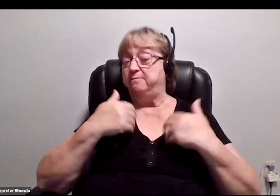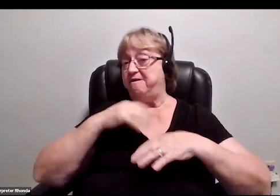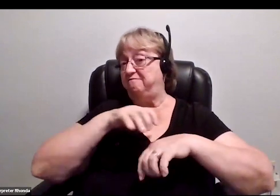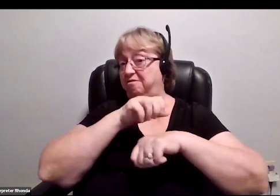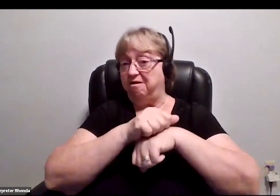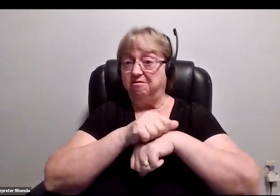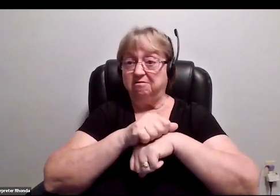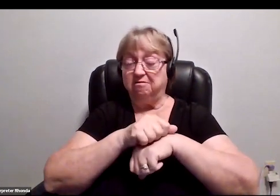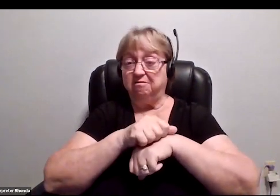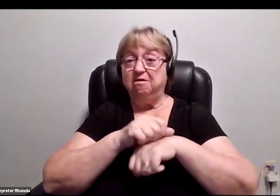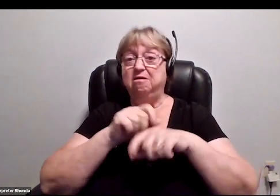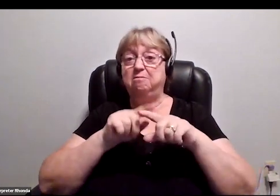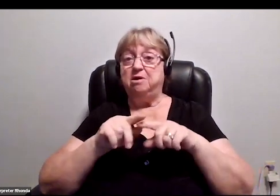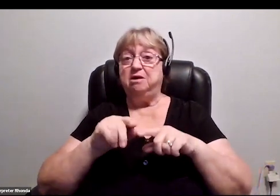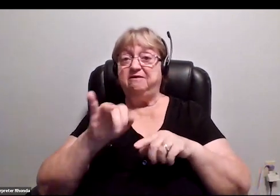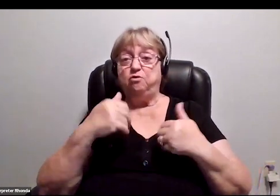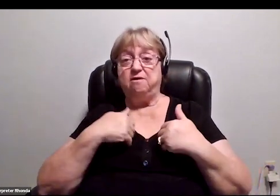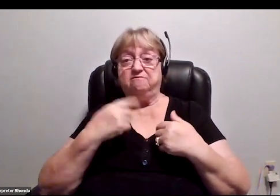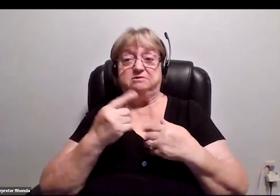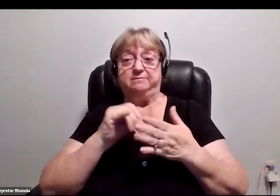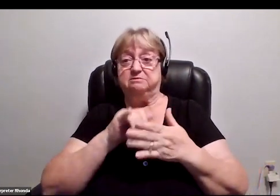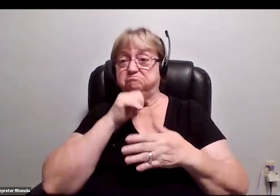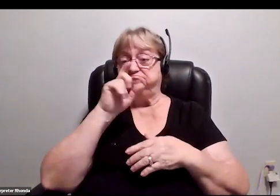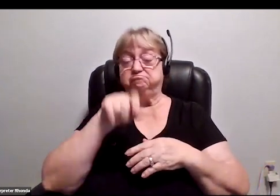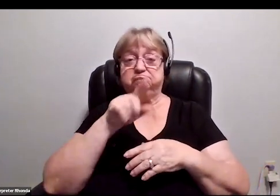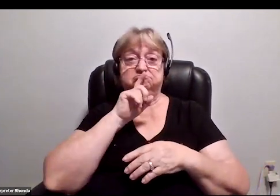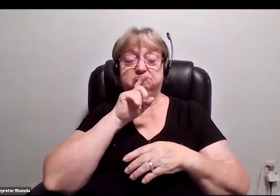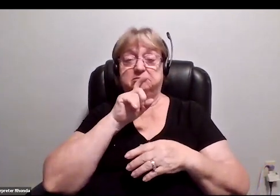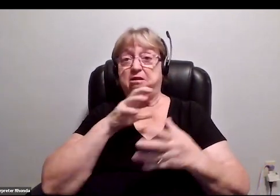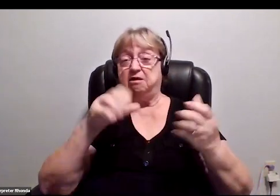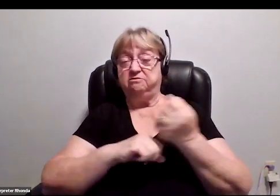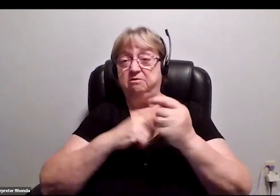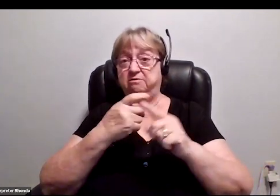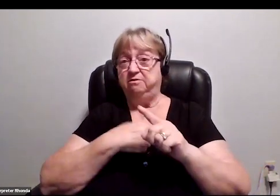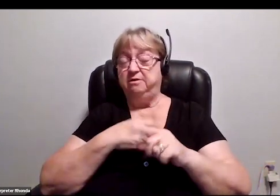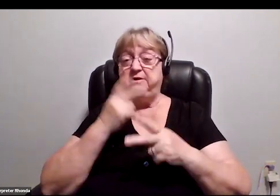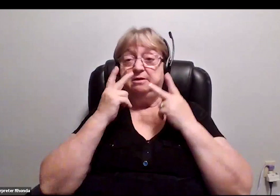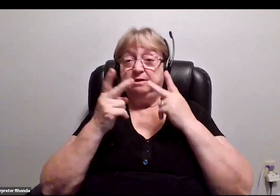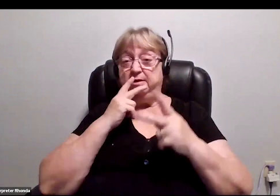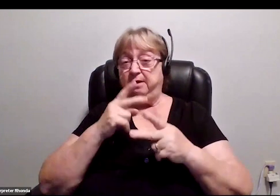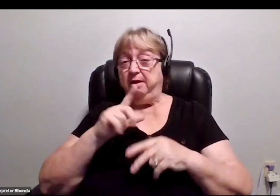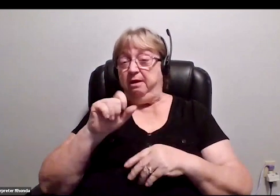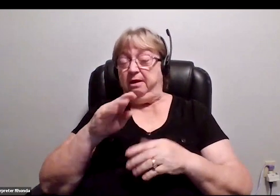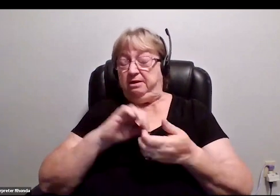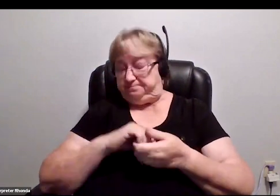that doesn't need as much support from a sighted lab mate, you can use those fixed-volume pipettes.